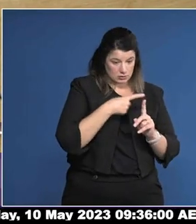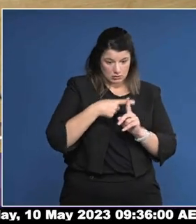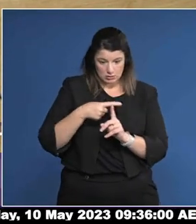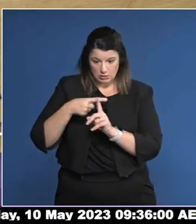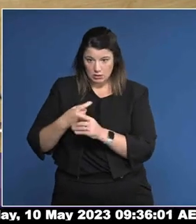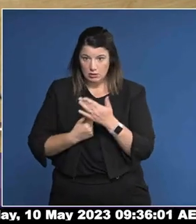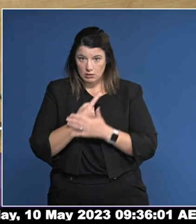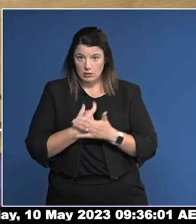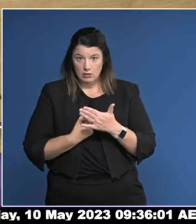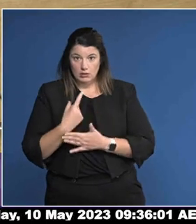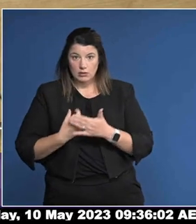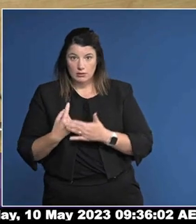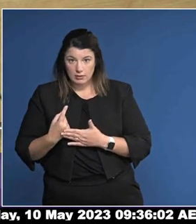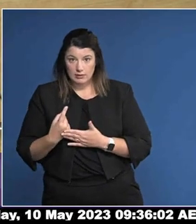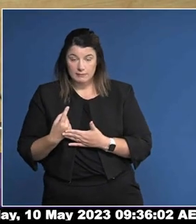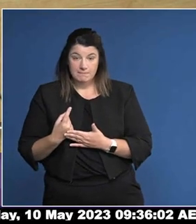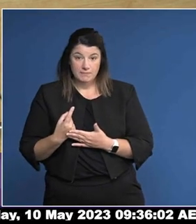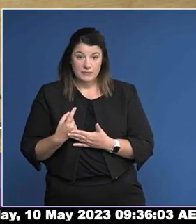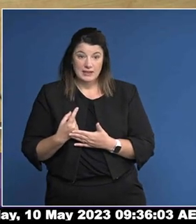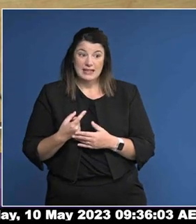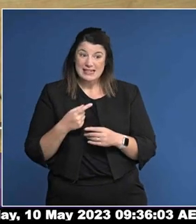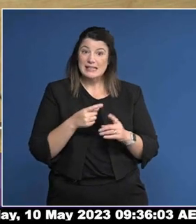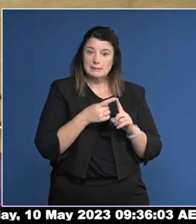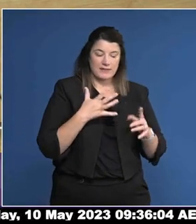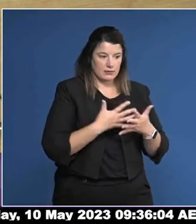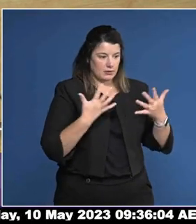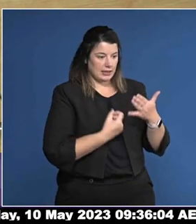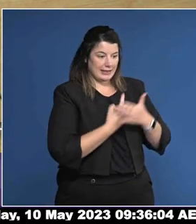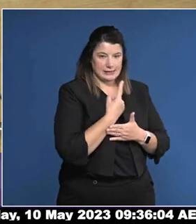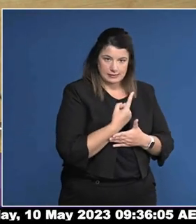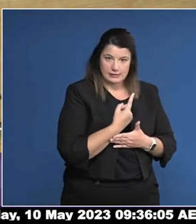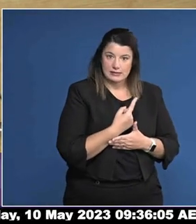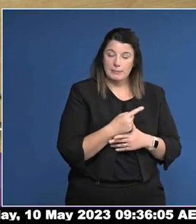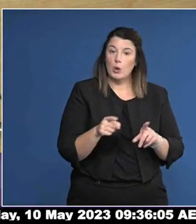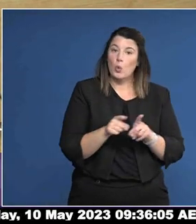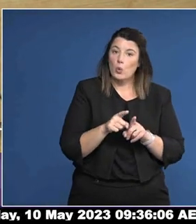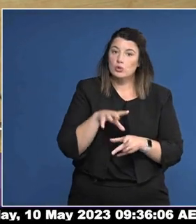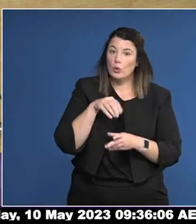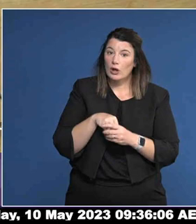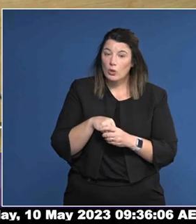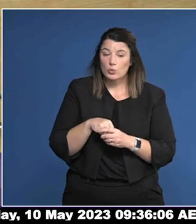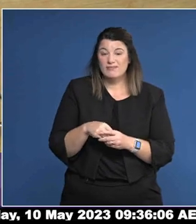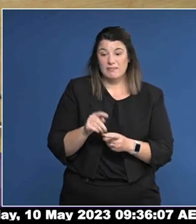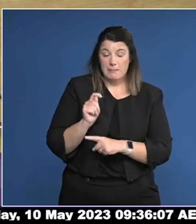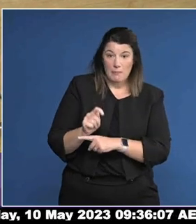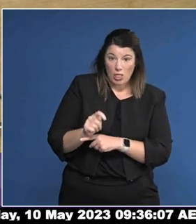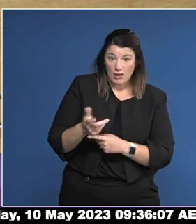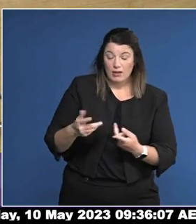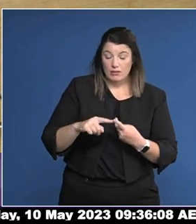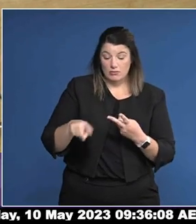mixture of particular incidents, but it also includes omission and it also includes the